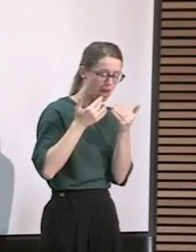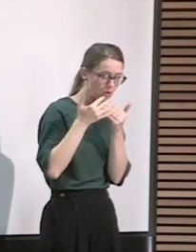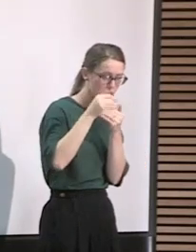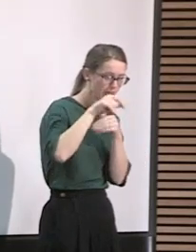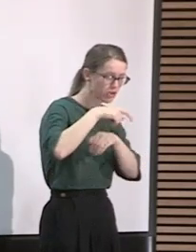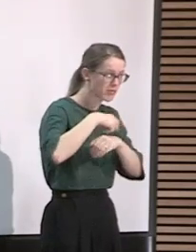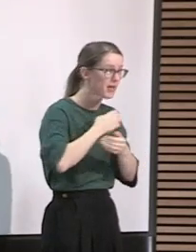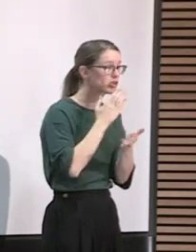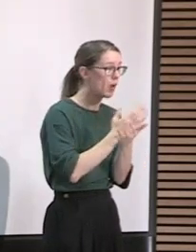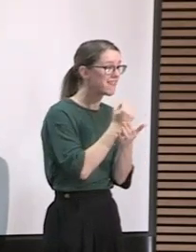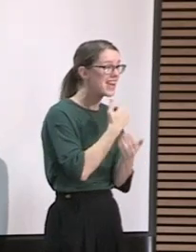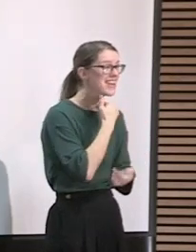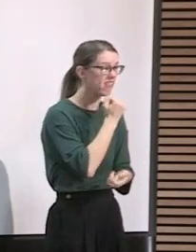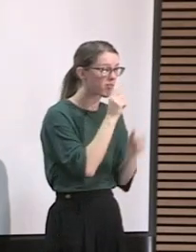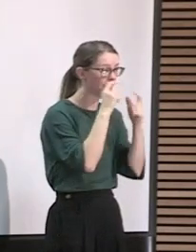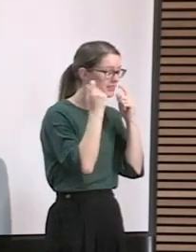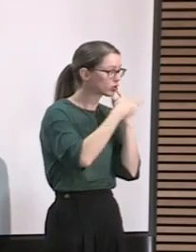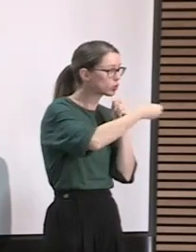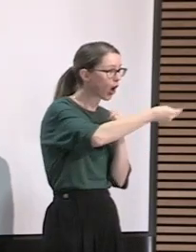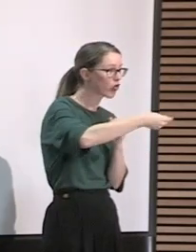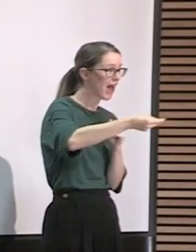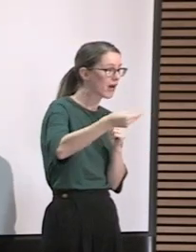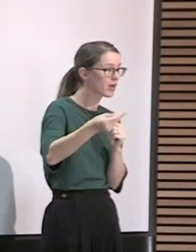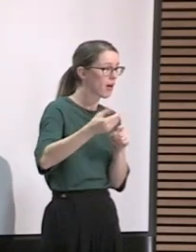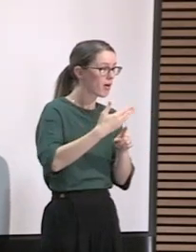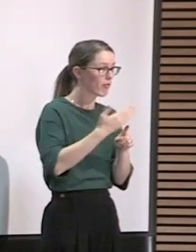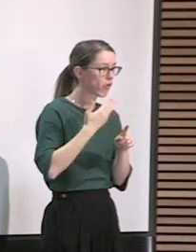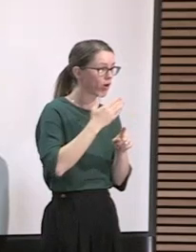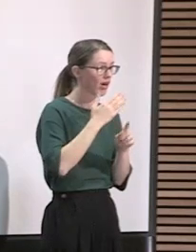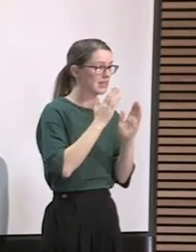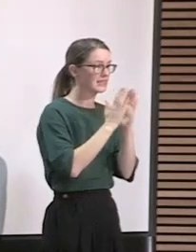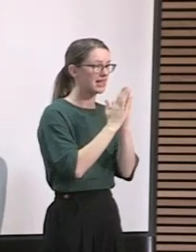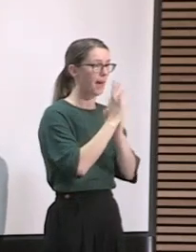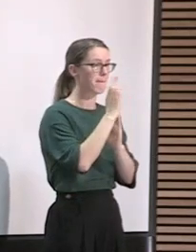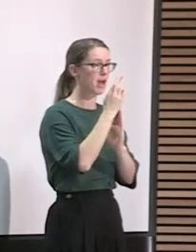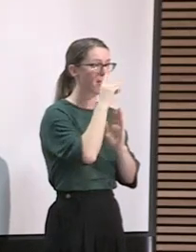masks is not there. What are you doing between now and then